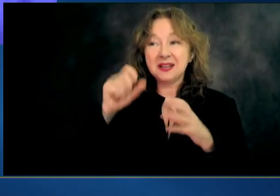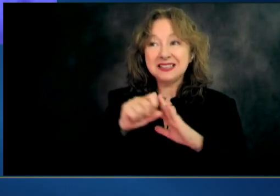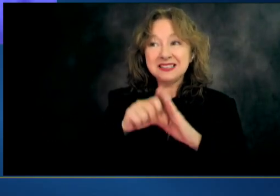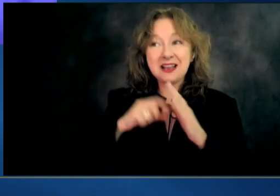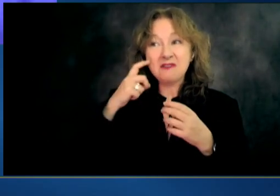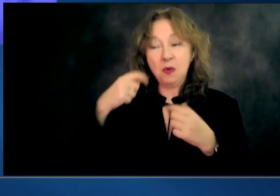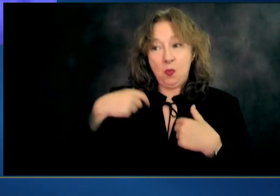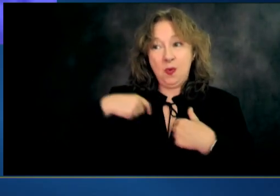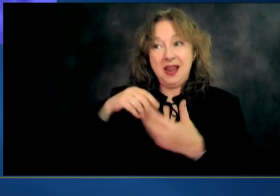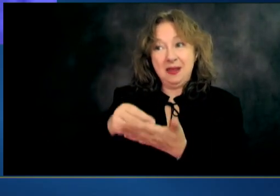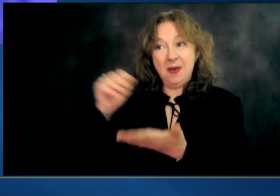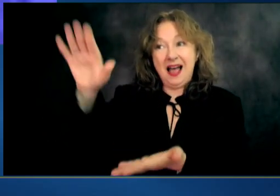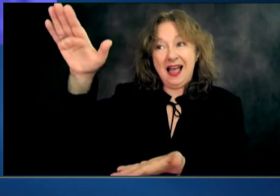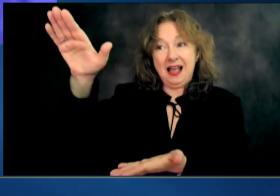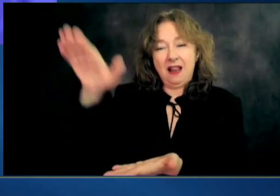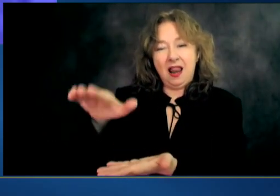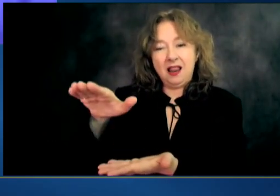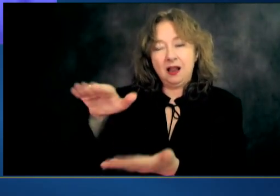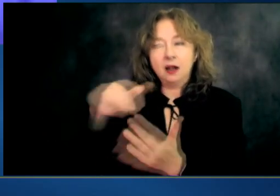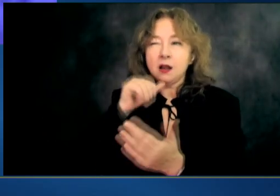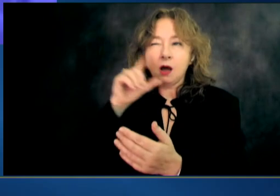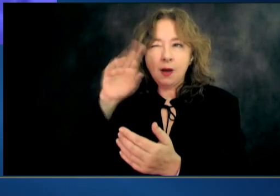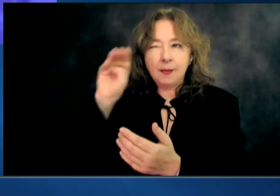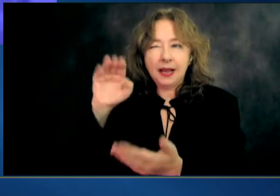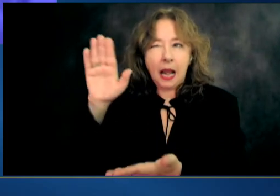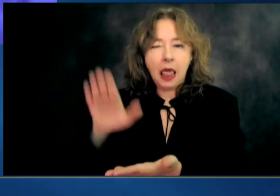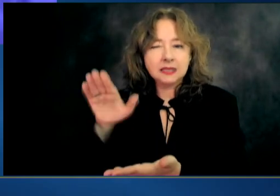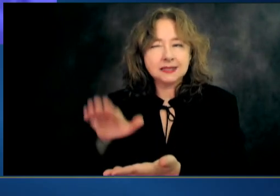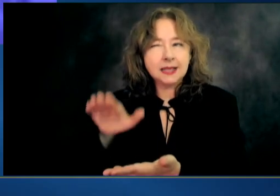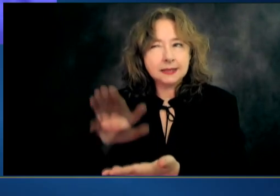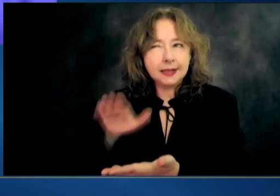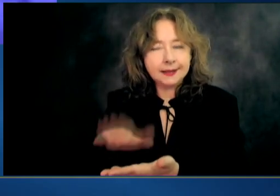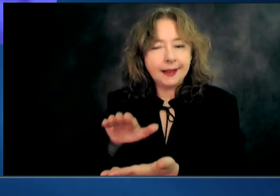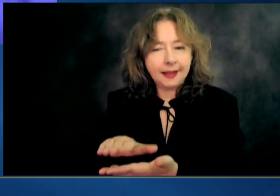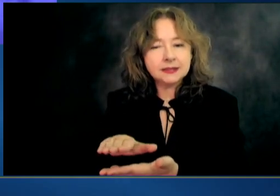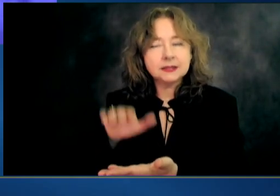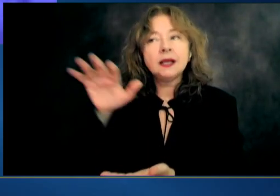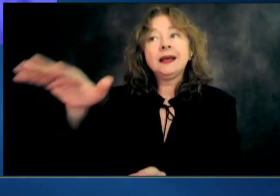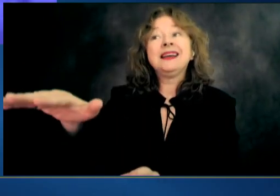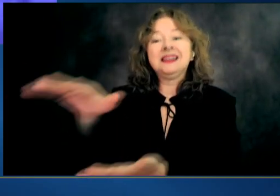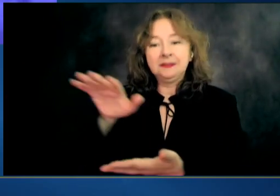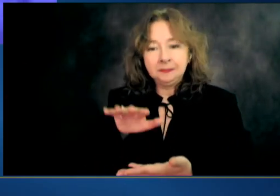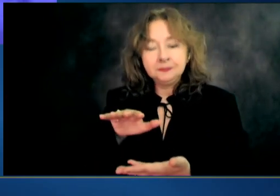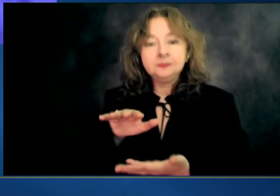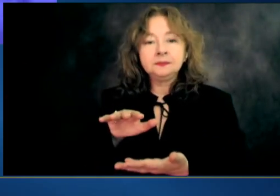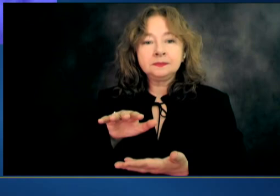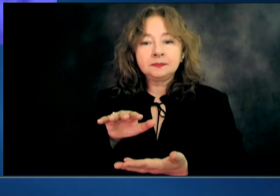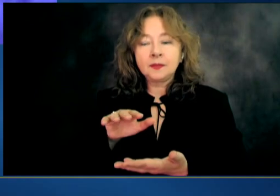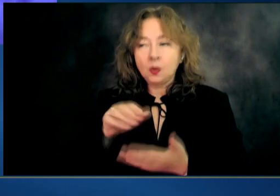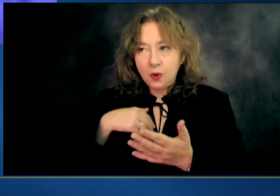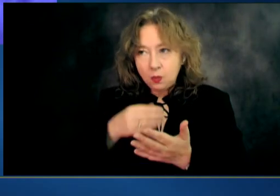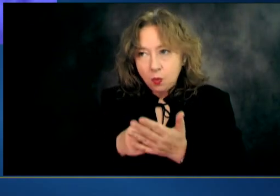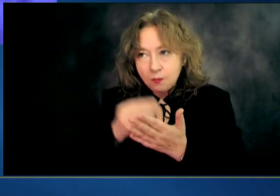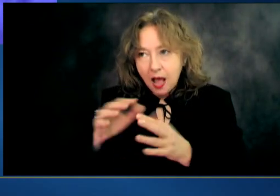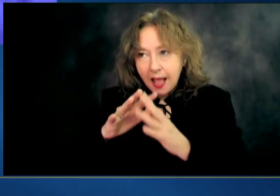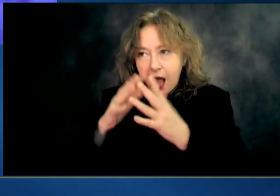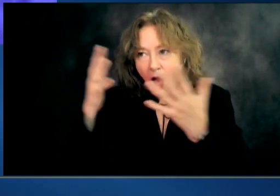less than the million dollars, substantially less, we'll buy a lot of your product.